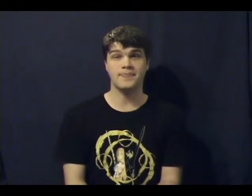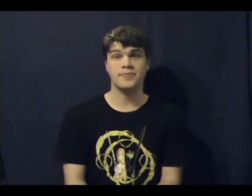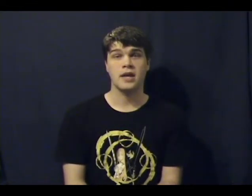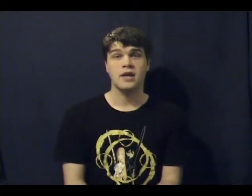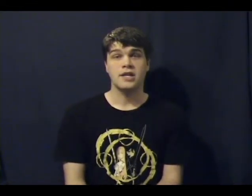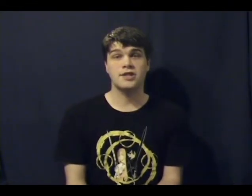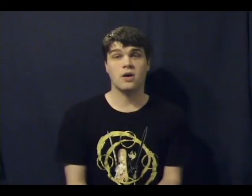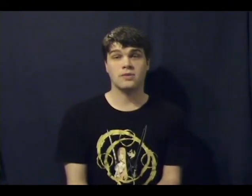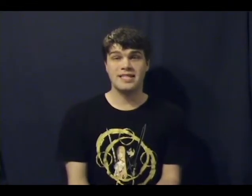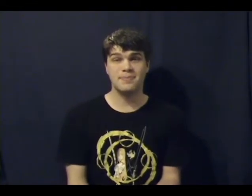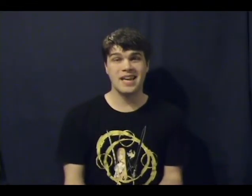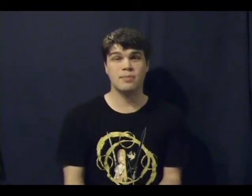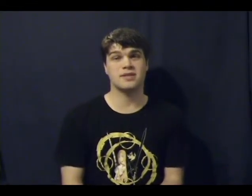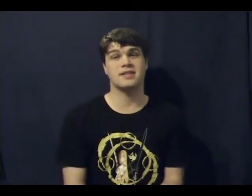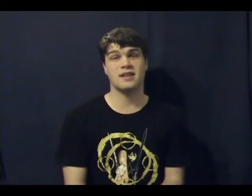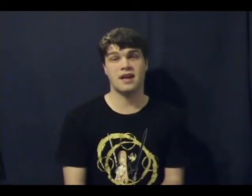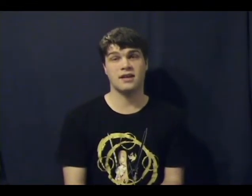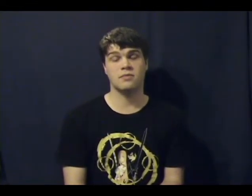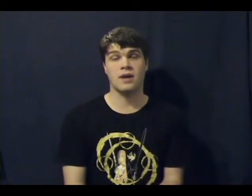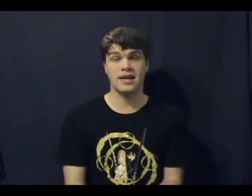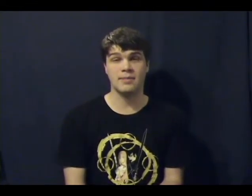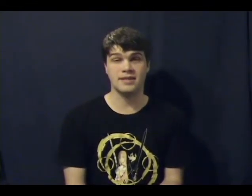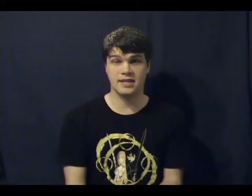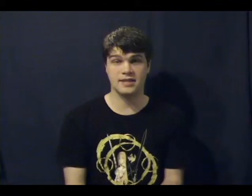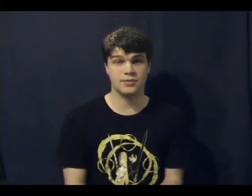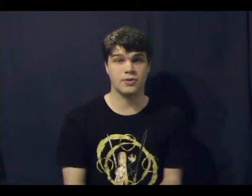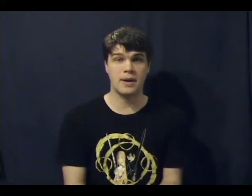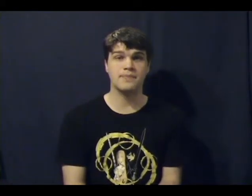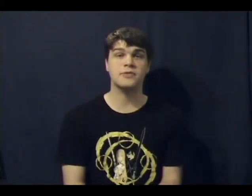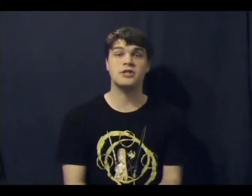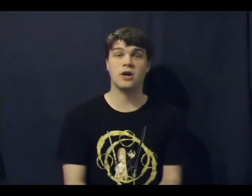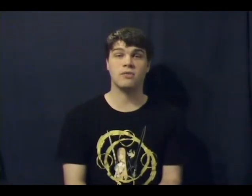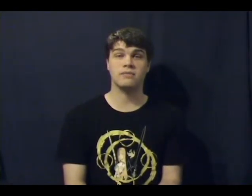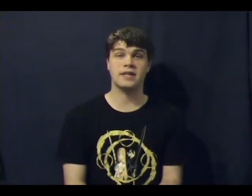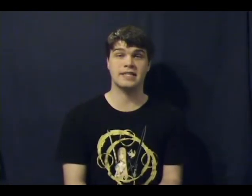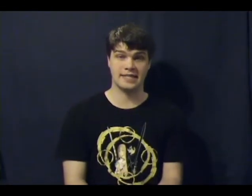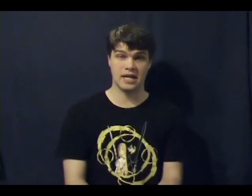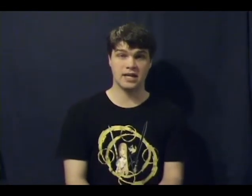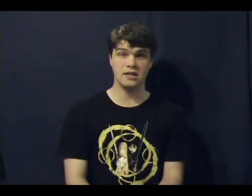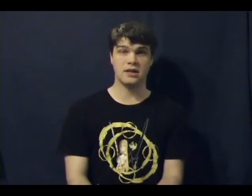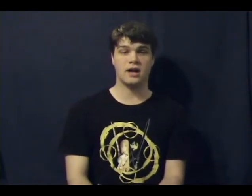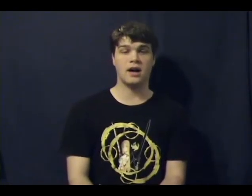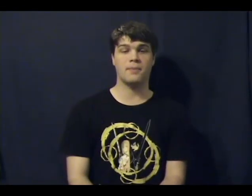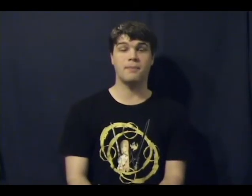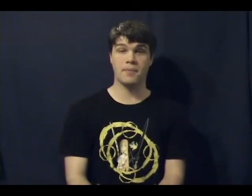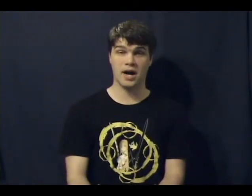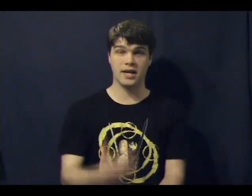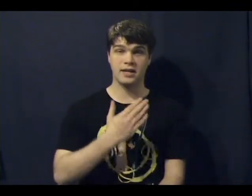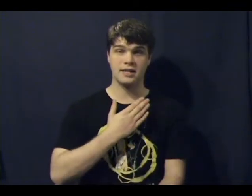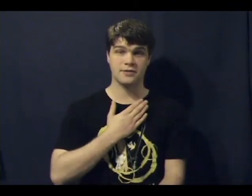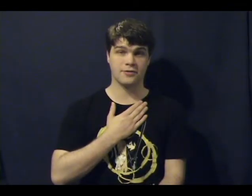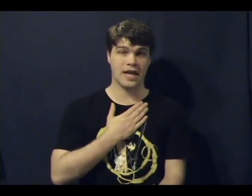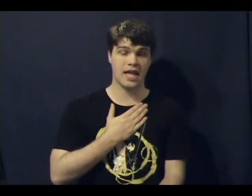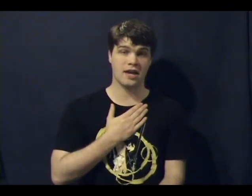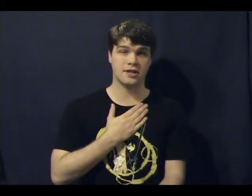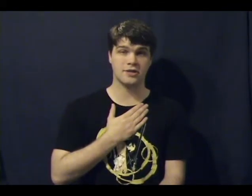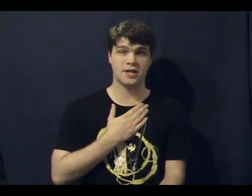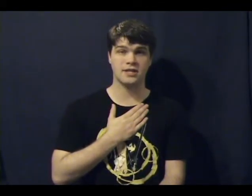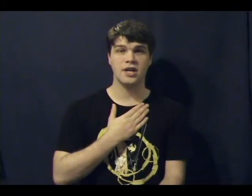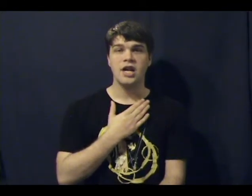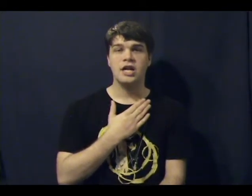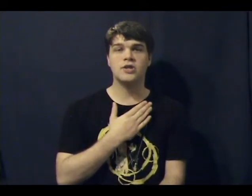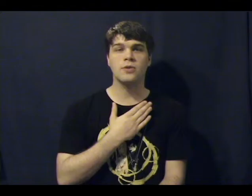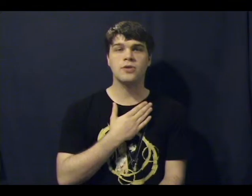So let's be able to say my name is this, right? So in Sign my is a flat hand on your chest